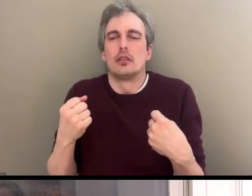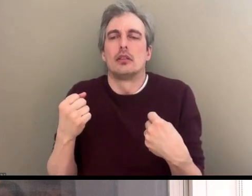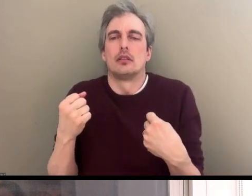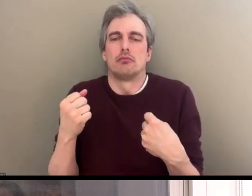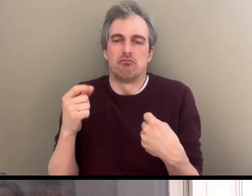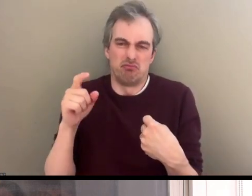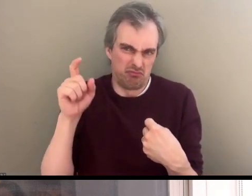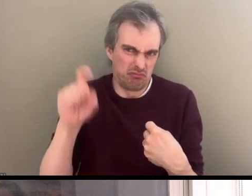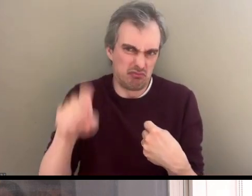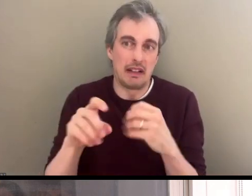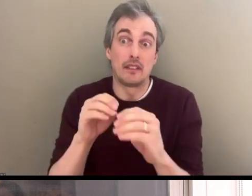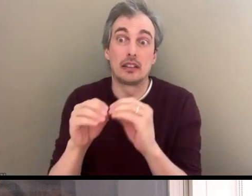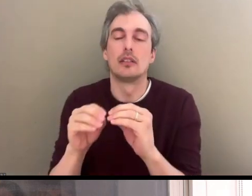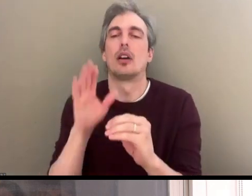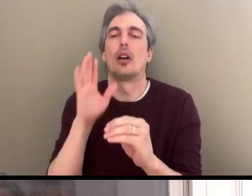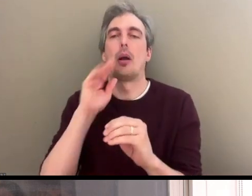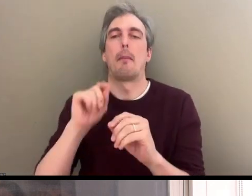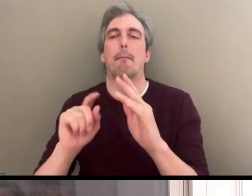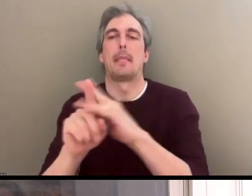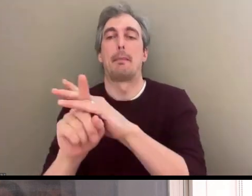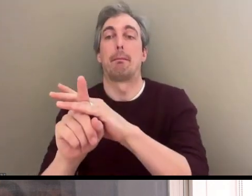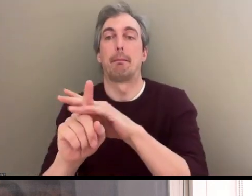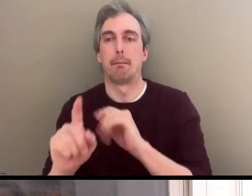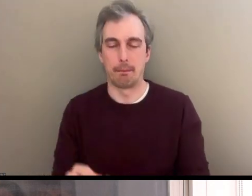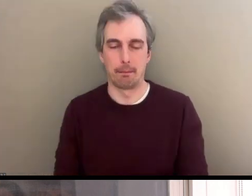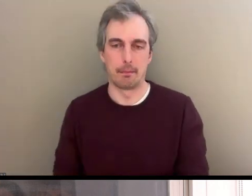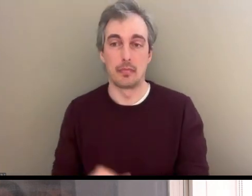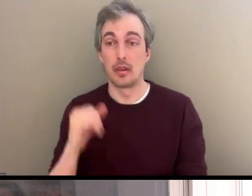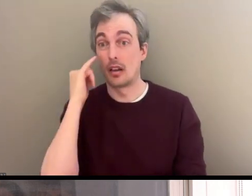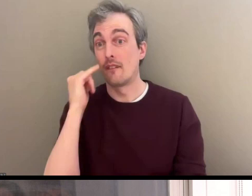like a bug, and we treat it as a bug, and then we try to fix that.